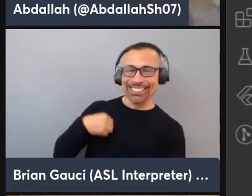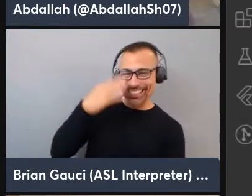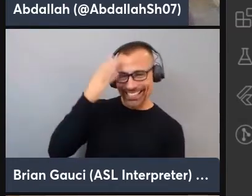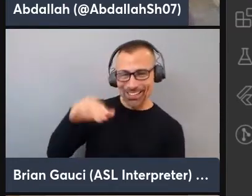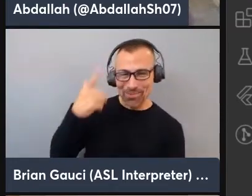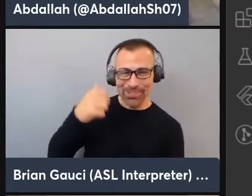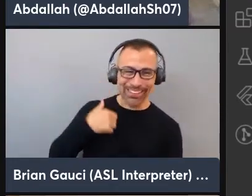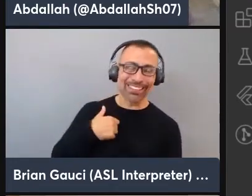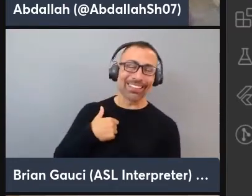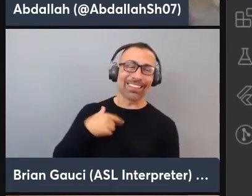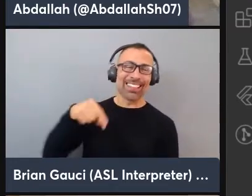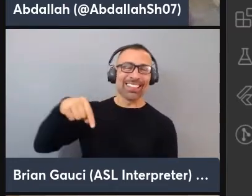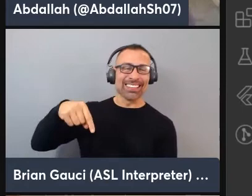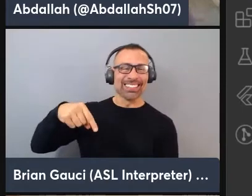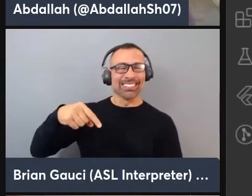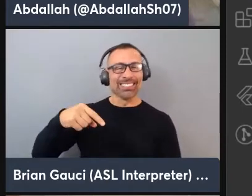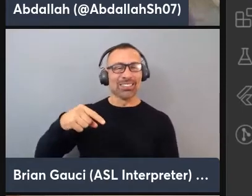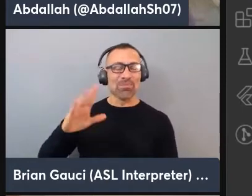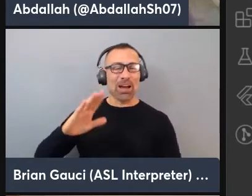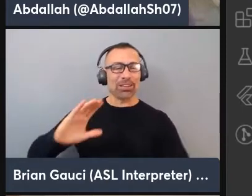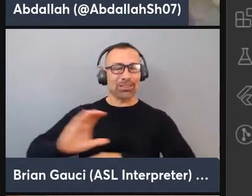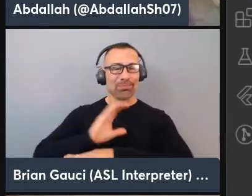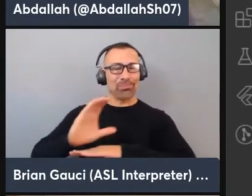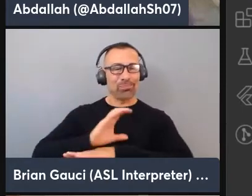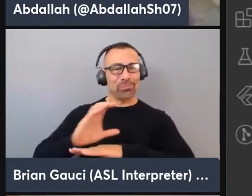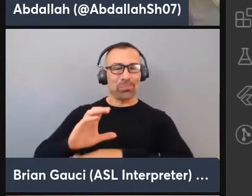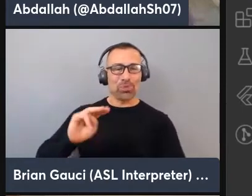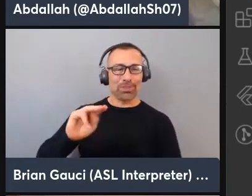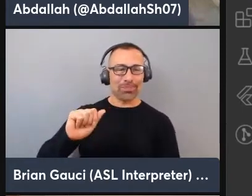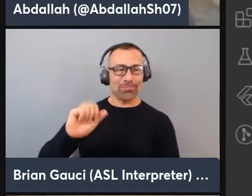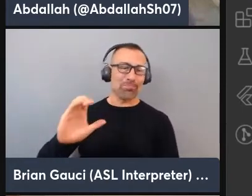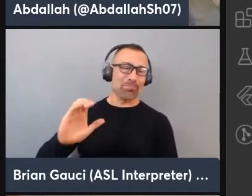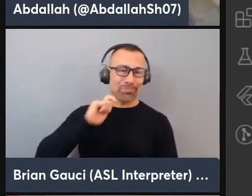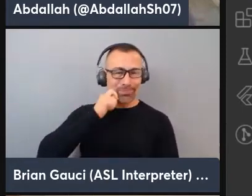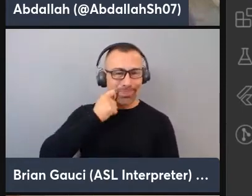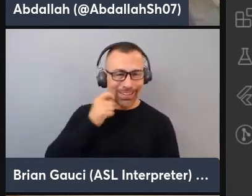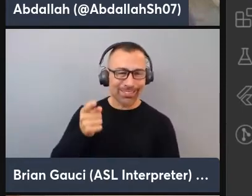it's just like the easiest thing to get set up quickly and easily. - Yeah, definitely.